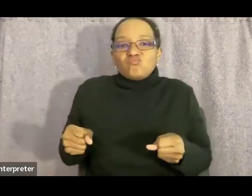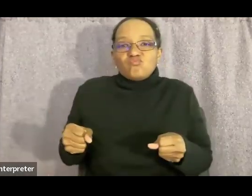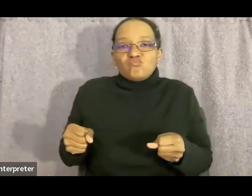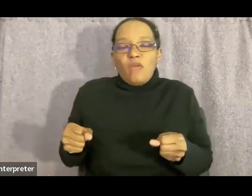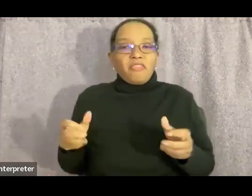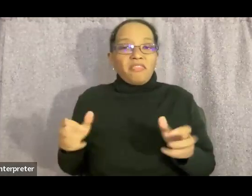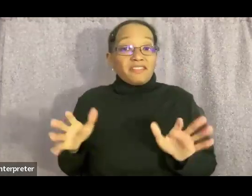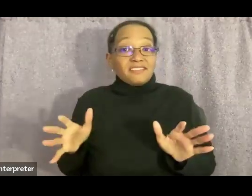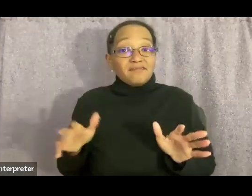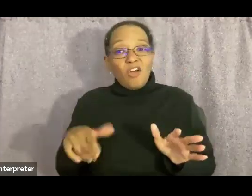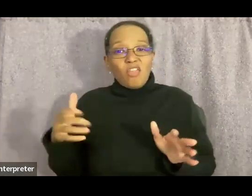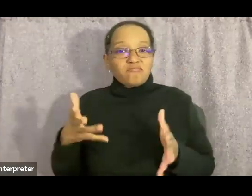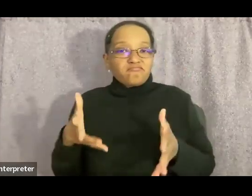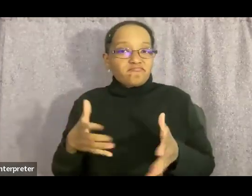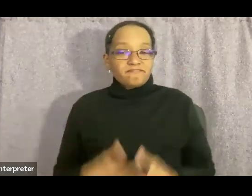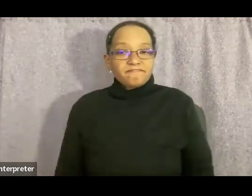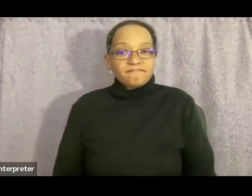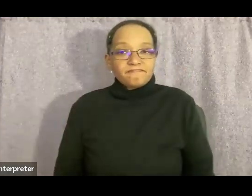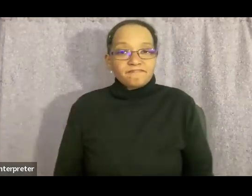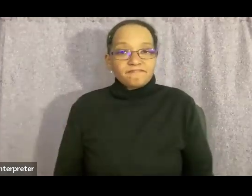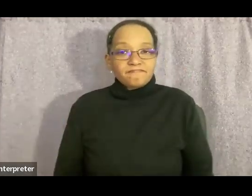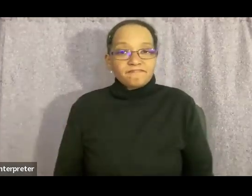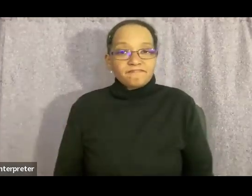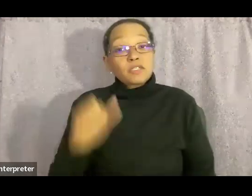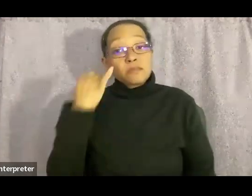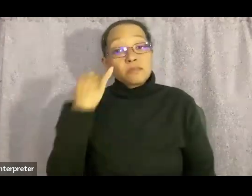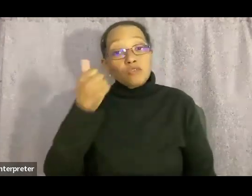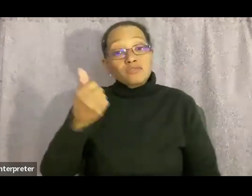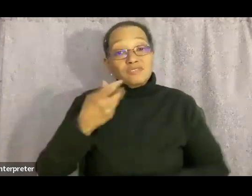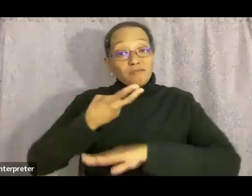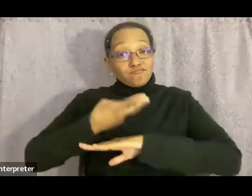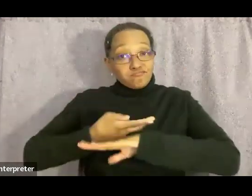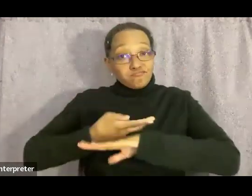Okay, if you are supine on your back, you're going to do a bridge pose.